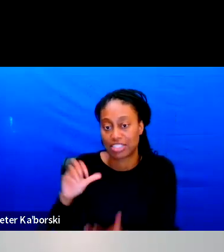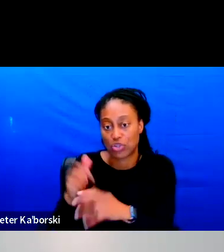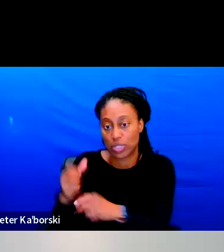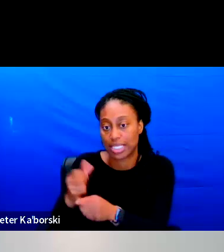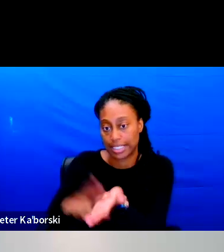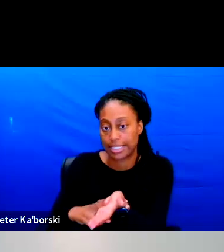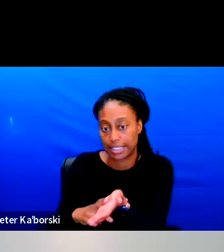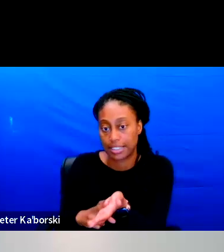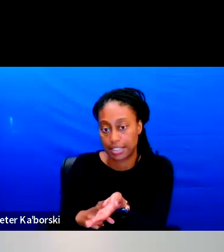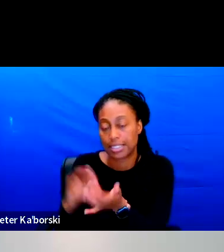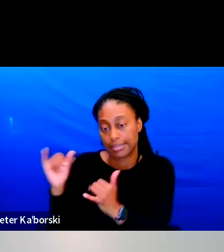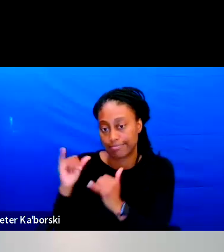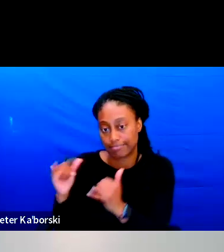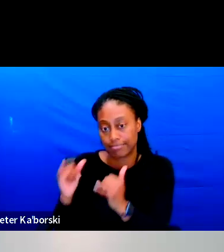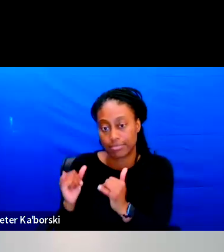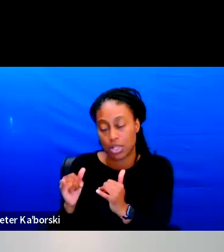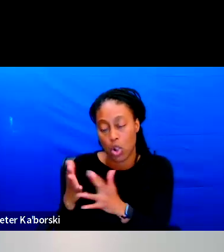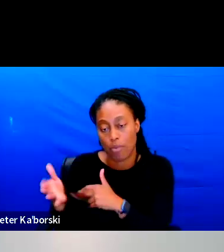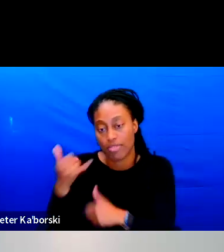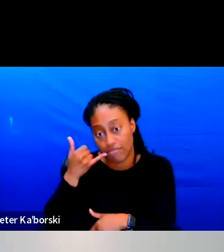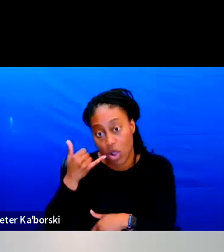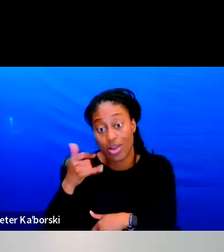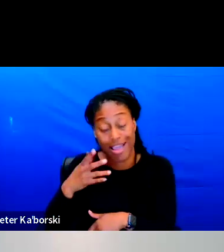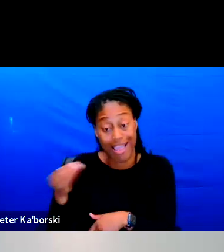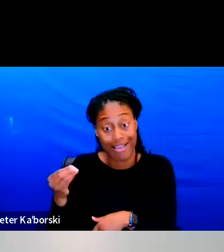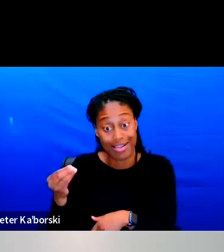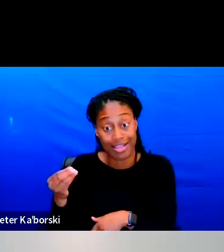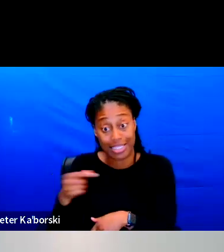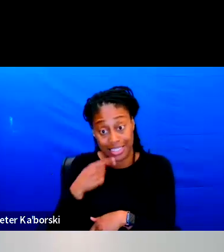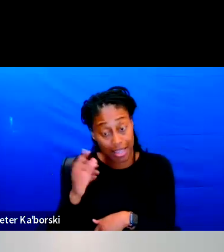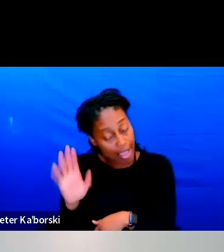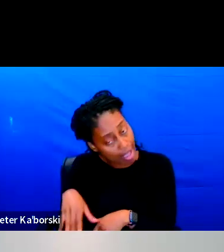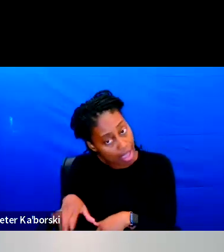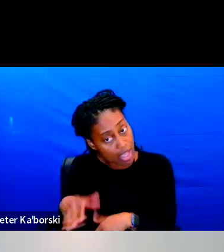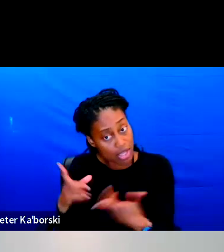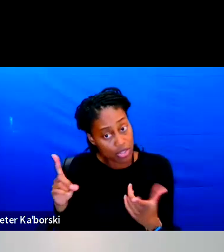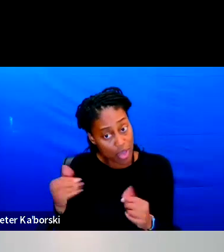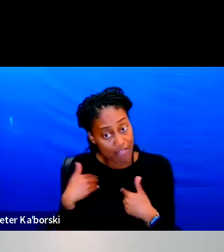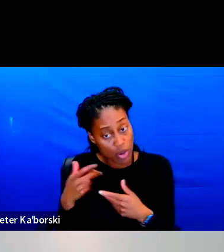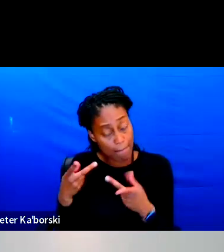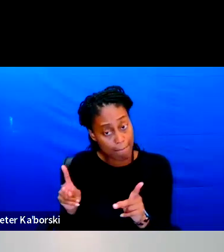Selina Butcher: I, too, talk to my consumers over the phone. And I say, Hey, do what I have your permission to.